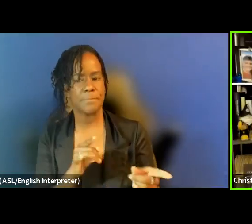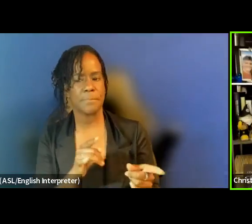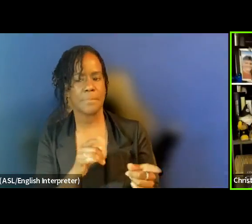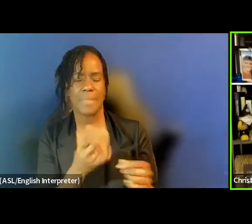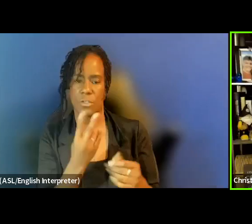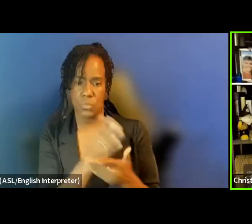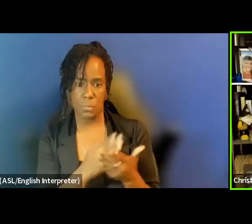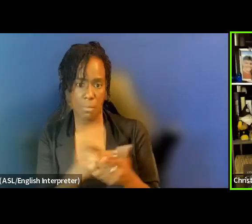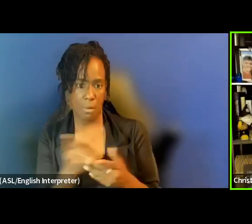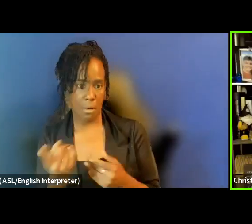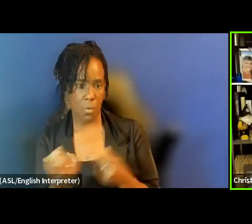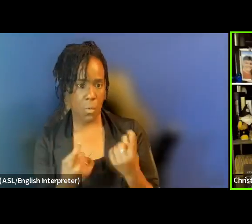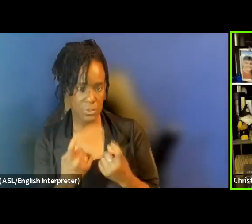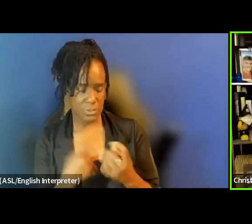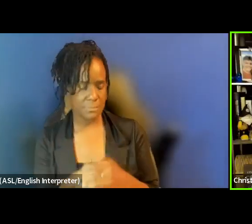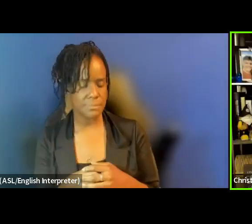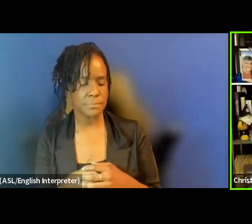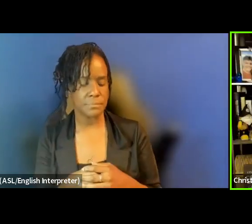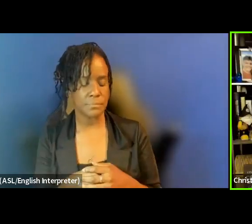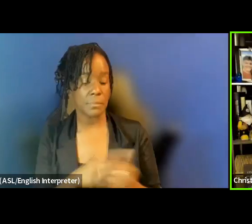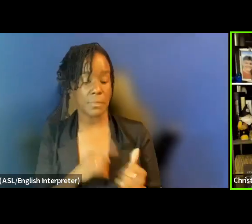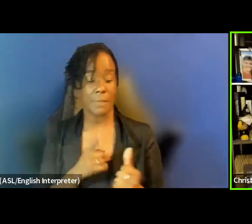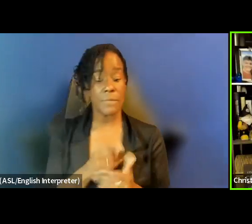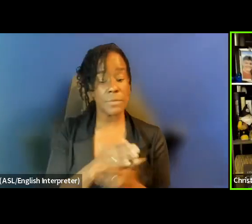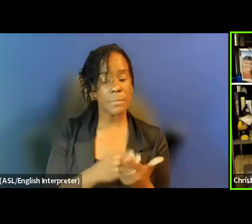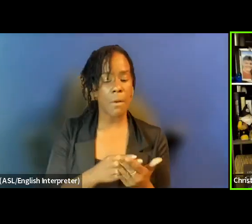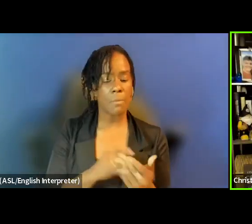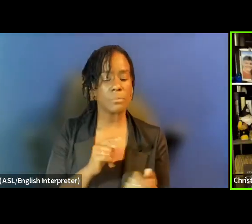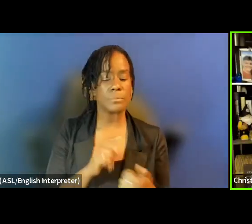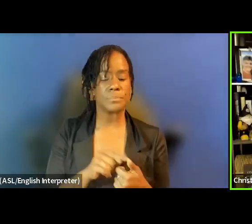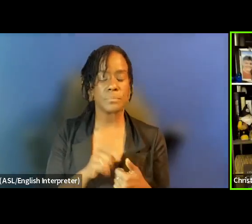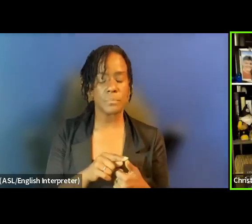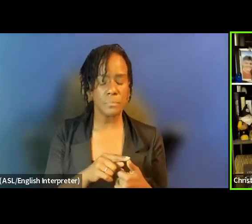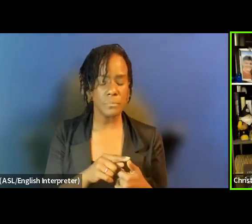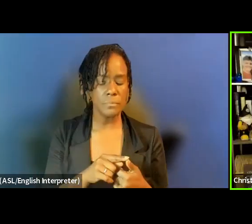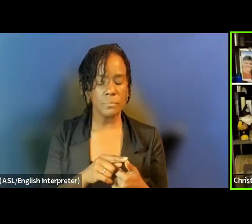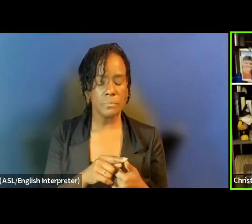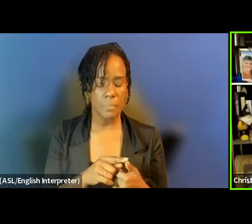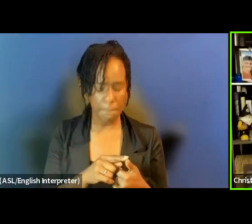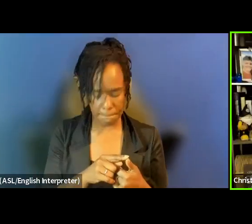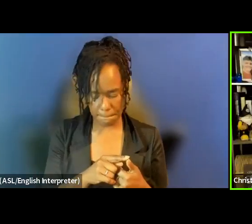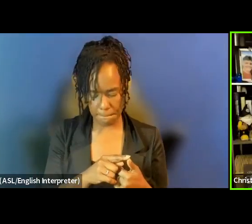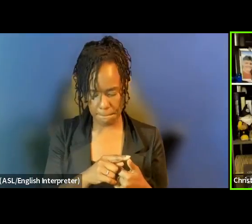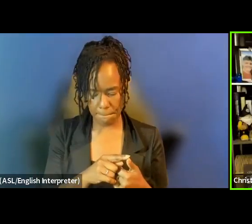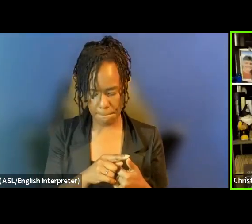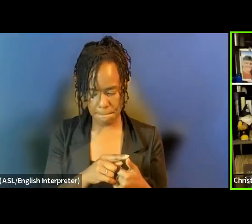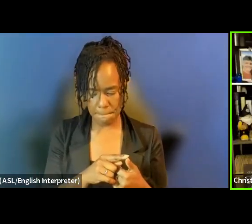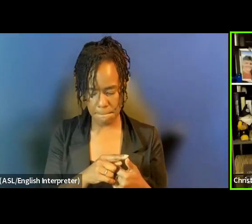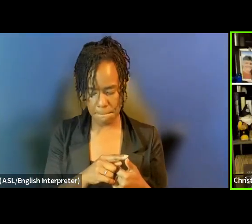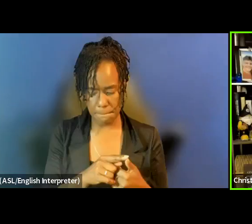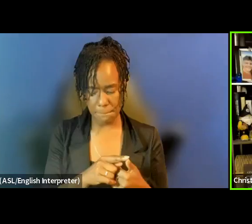questions. PENNI SWEETENBURG-LEE: